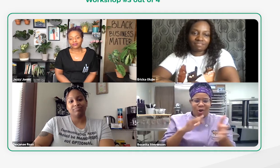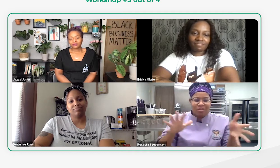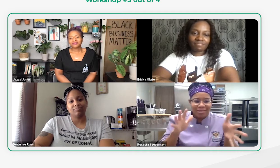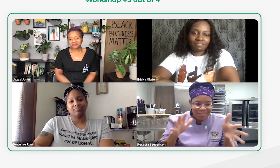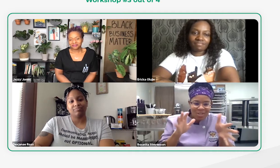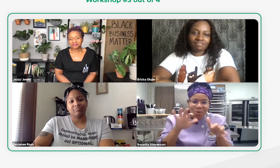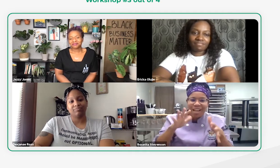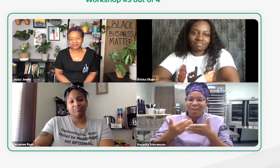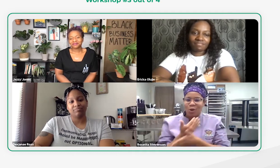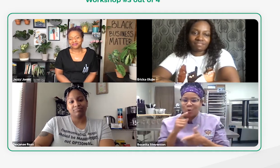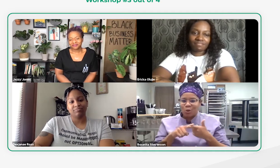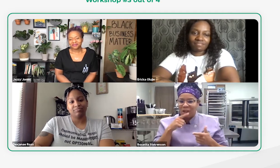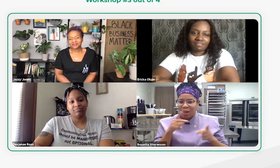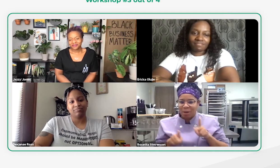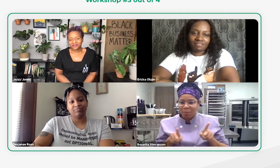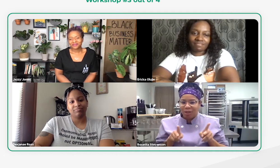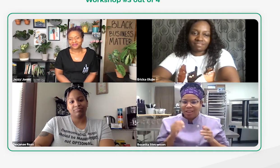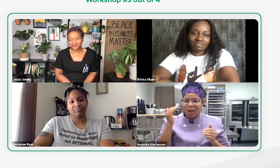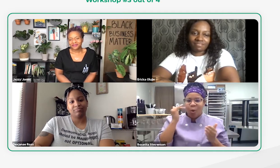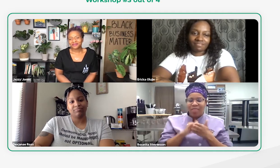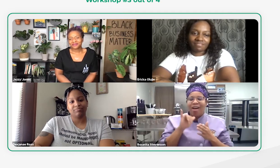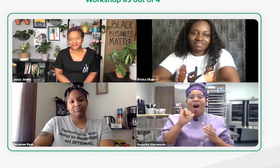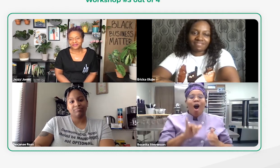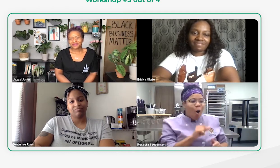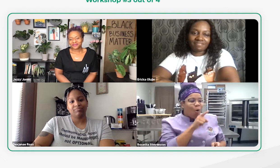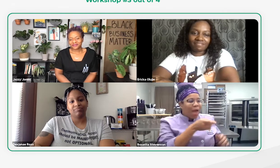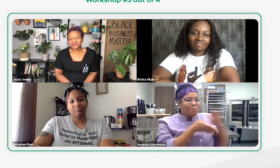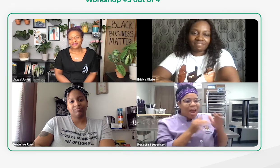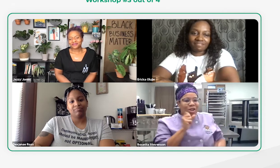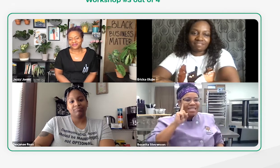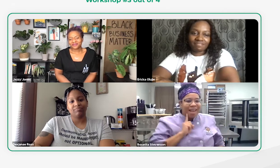I would have to say put in my recording the person your calling is deaf please hang up and text.